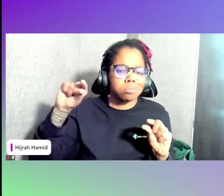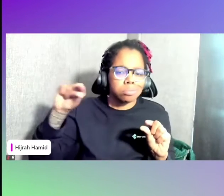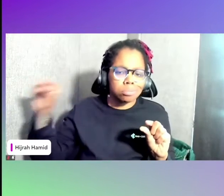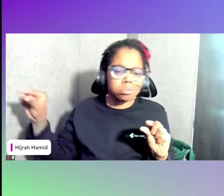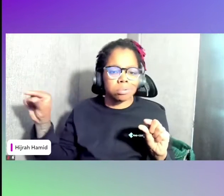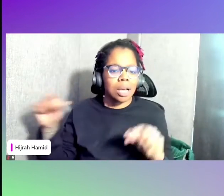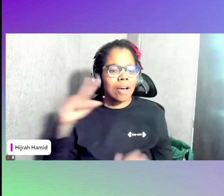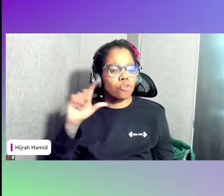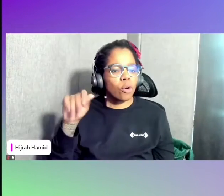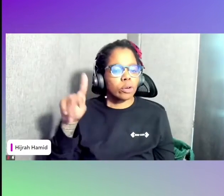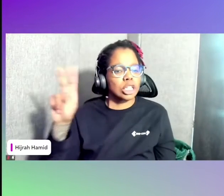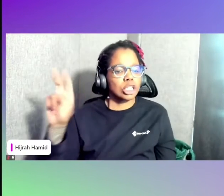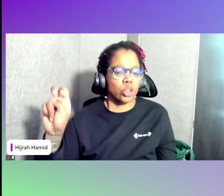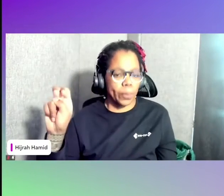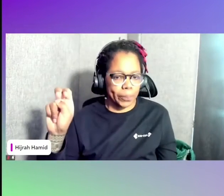solid line, and then down the line for healthcare capacity,